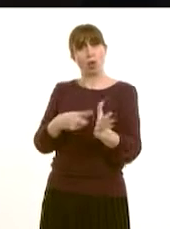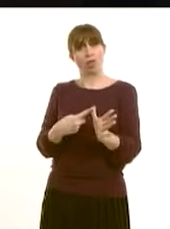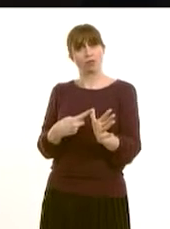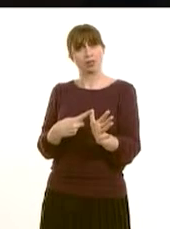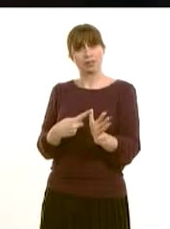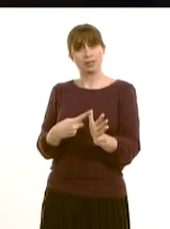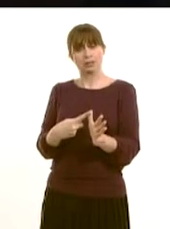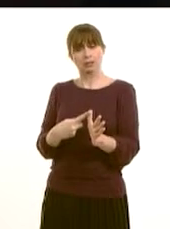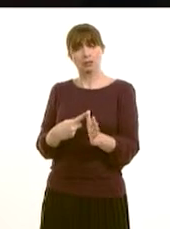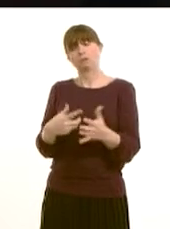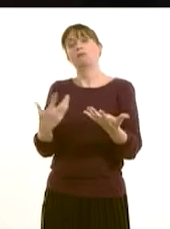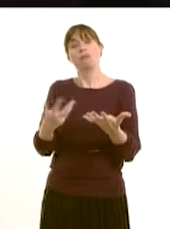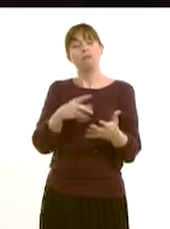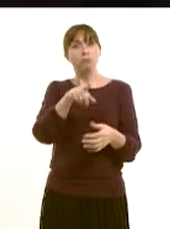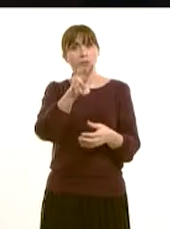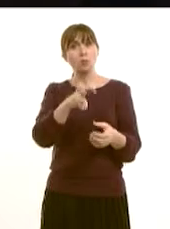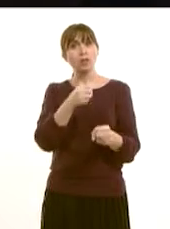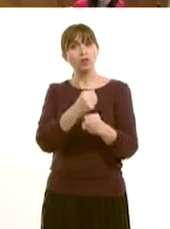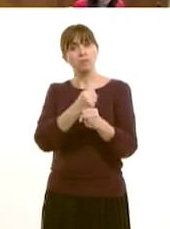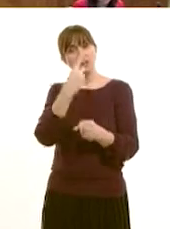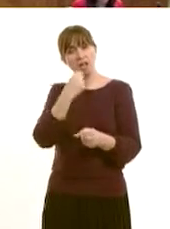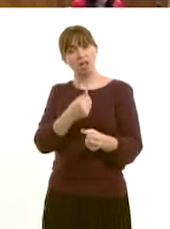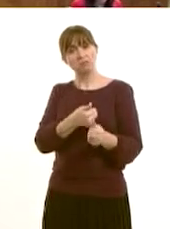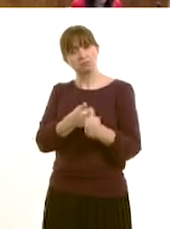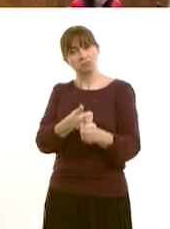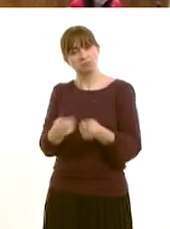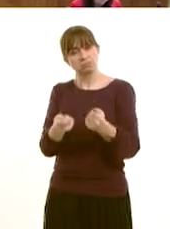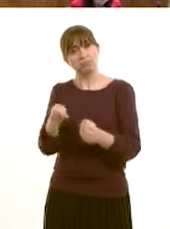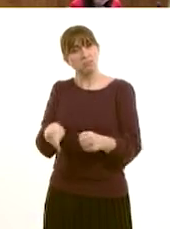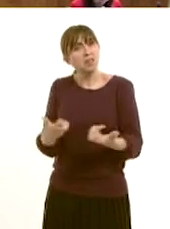What can the Welsh Government do, concretely, to facility this? Carwyn Jones: Yes, I do.